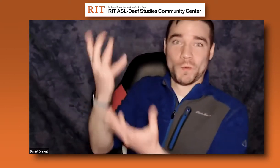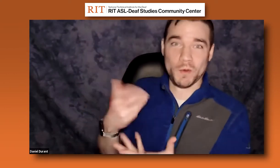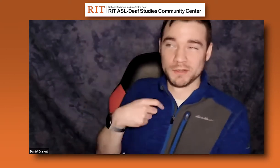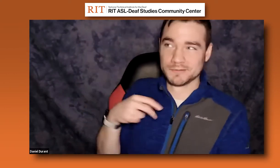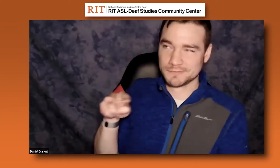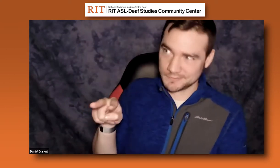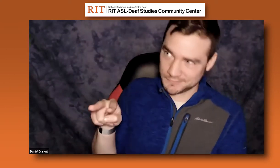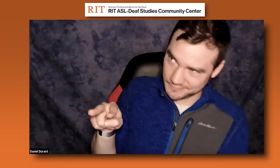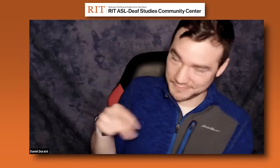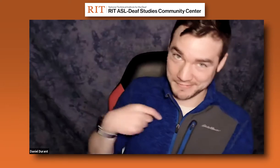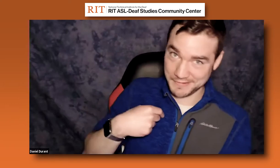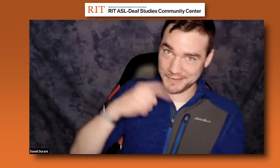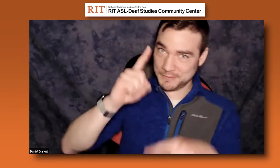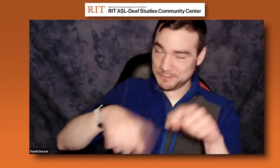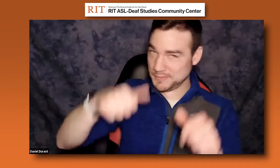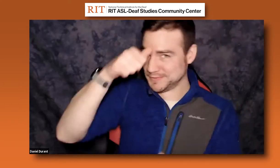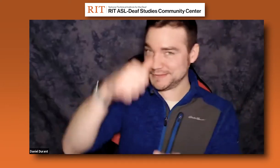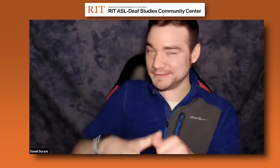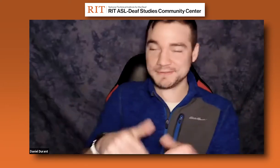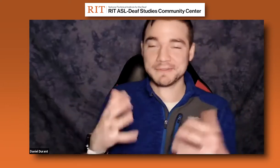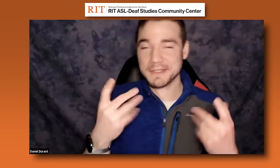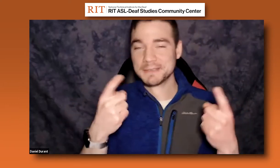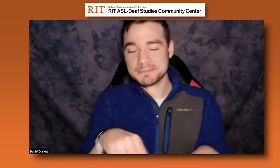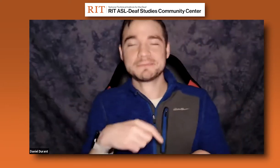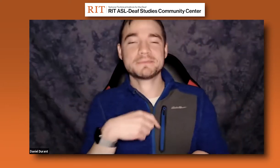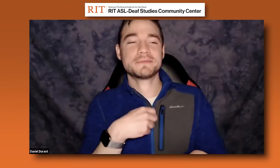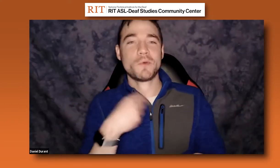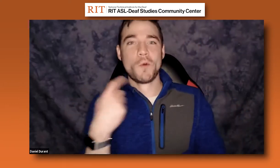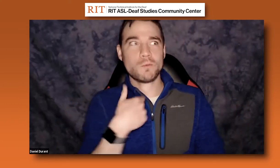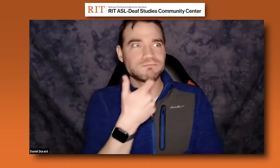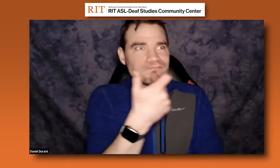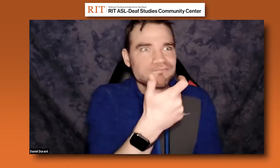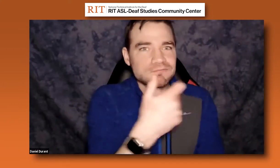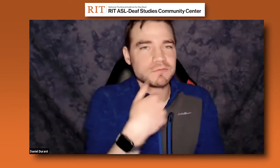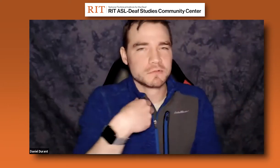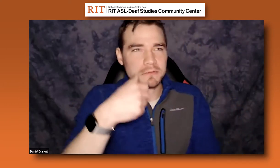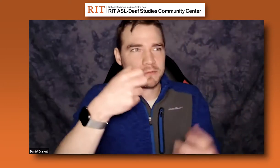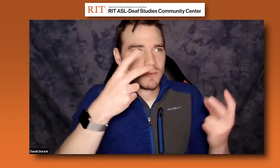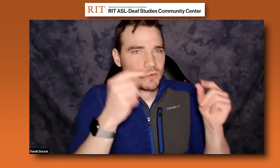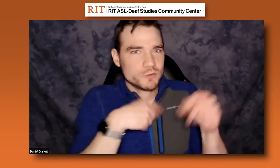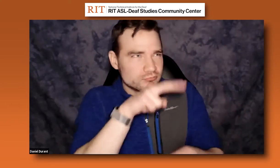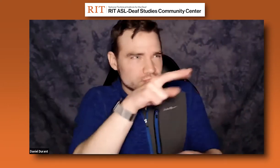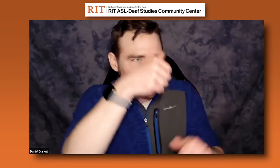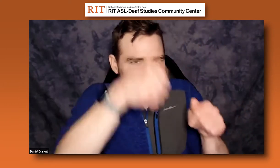My mother told me that--and I don't remember this, really, but she told me that I would watch these stories,